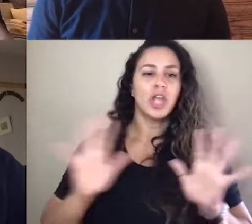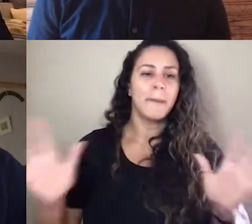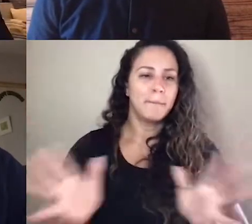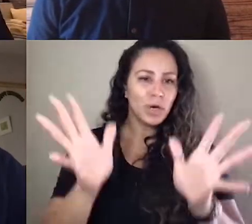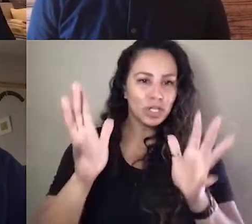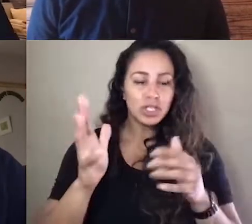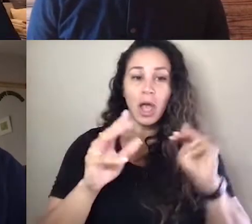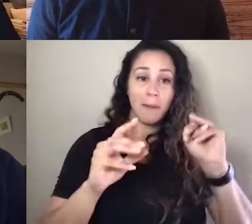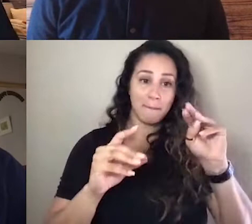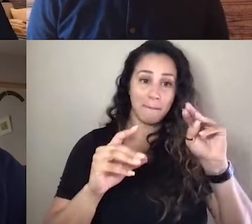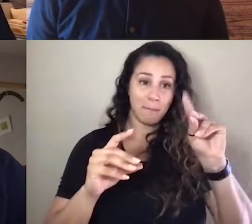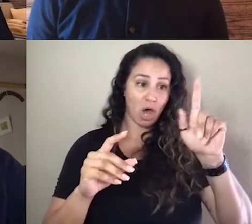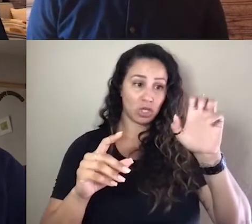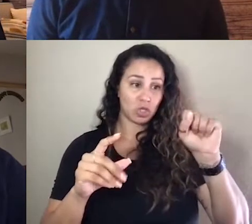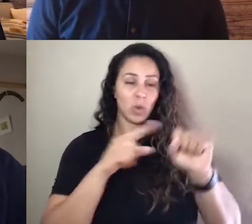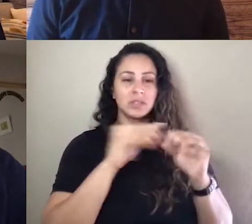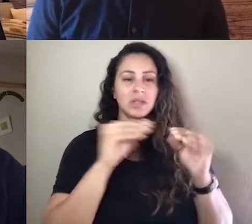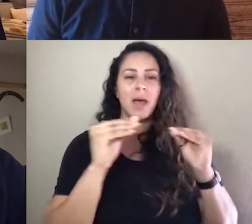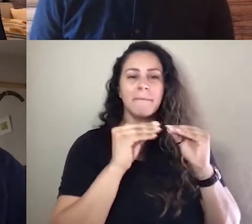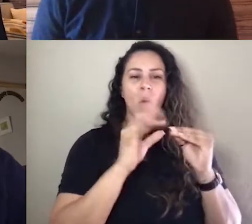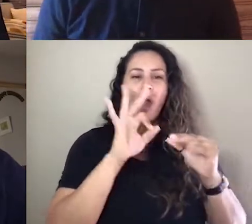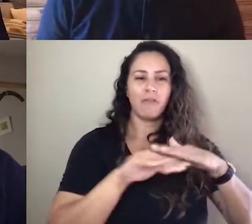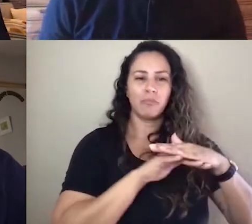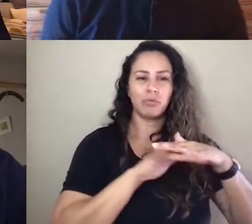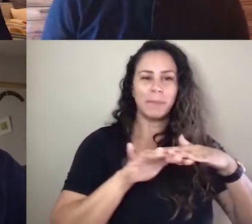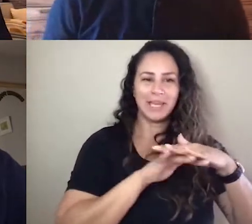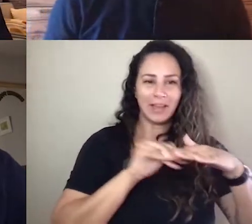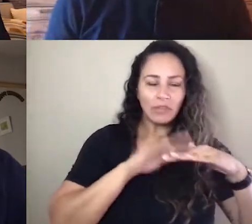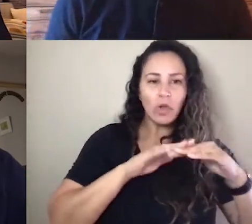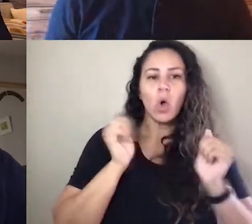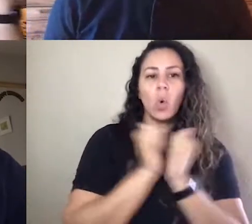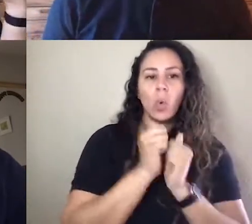SECTIONS MODULES IS THE NEAREST BUILDING BLOCK.